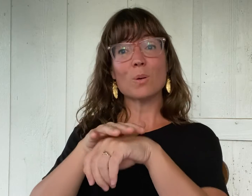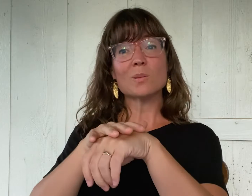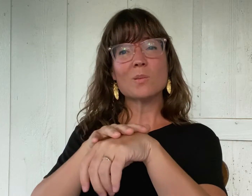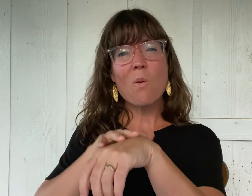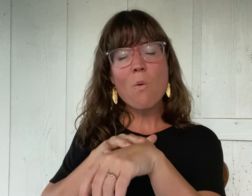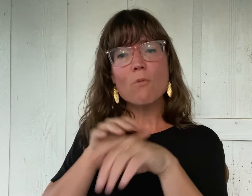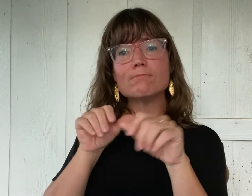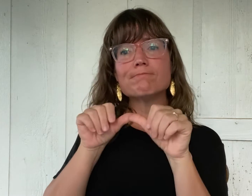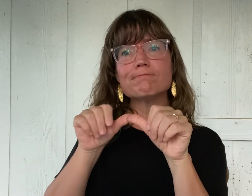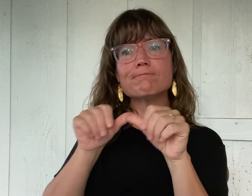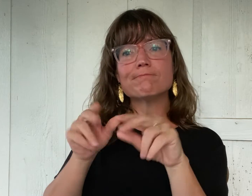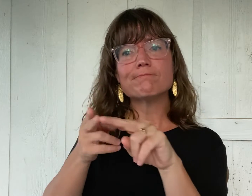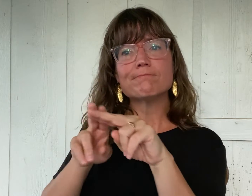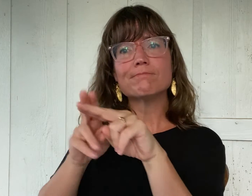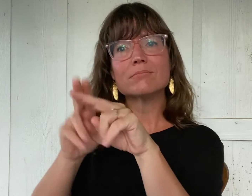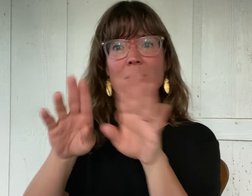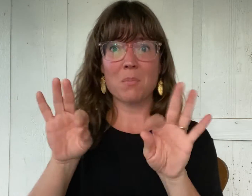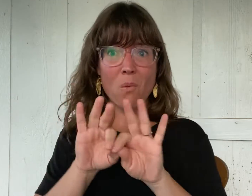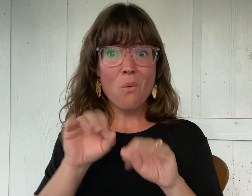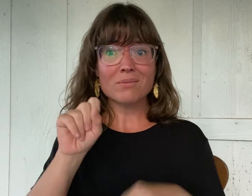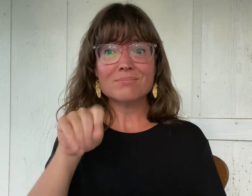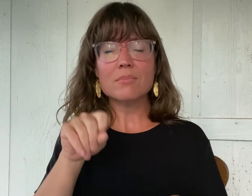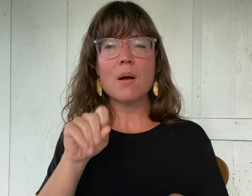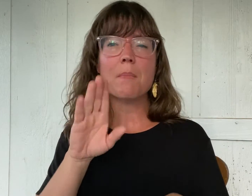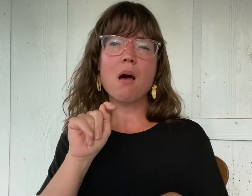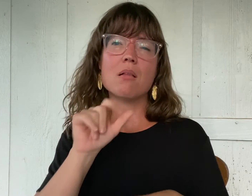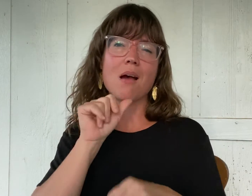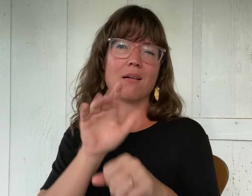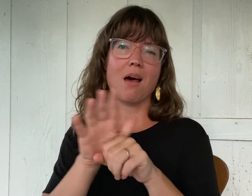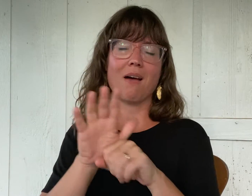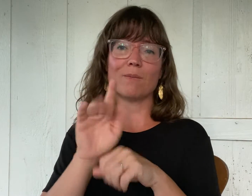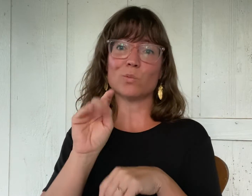Slow but consistent increase over time is important to acknowledge.